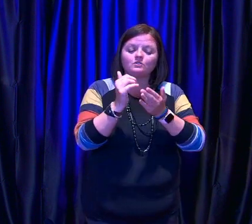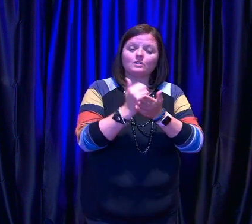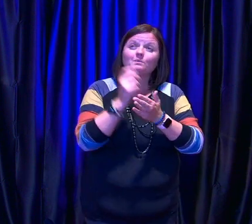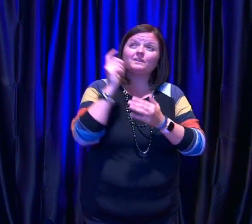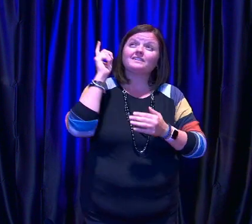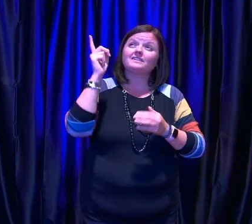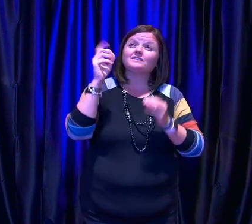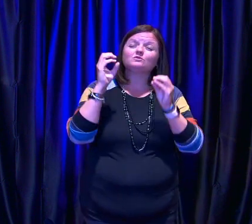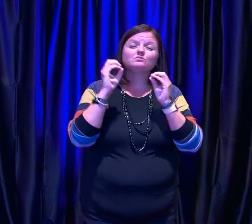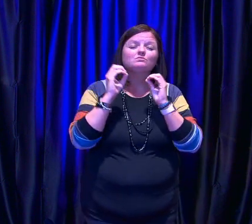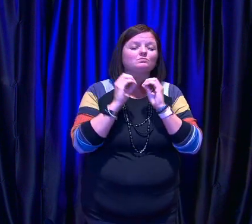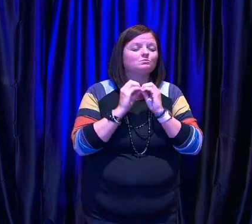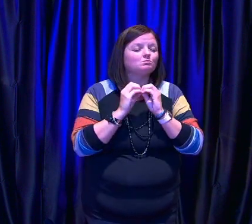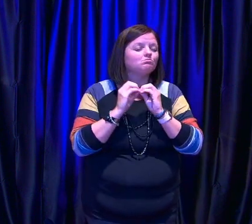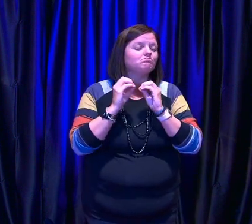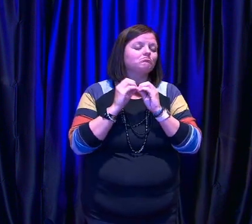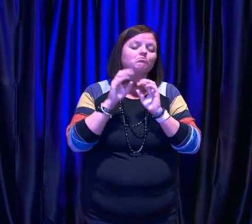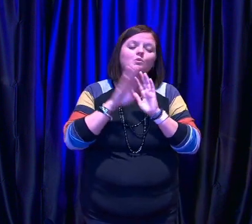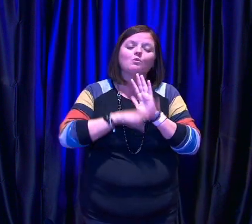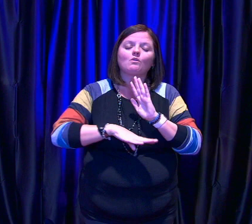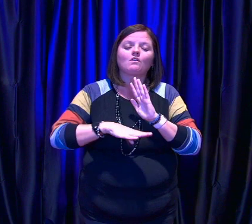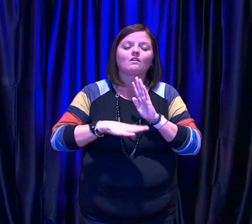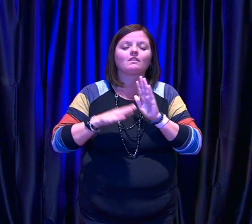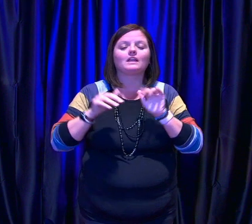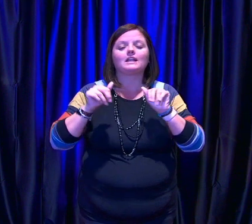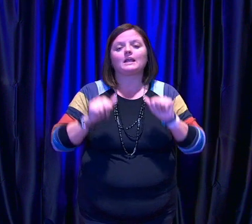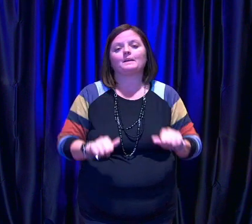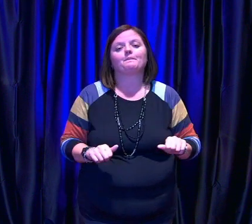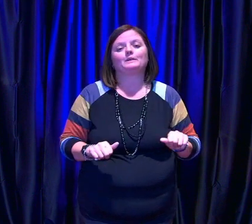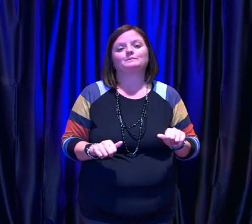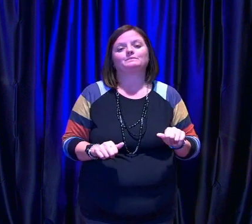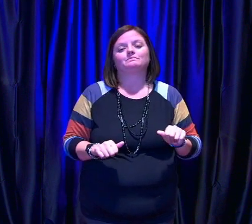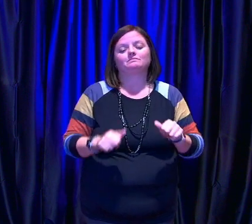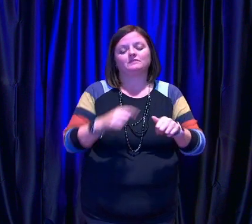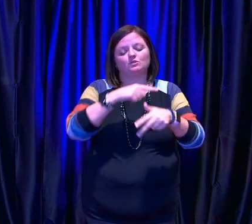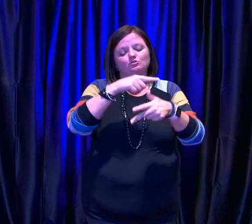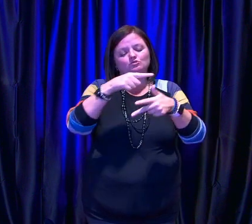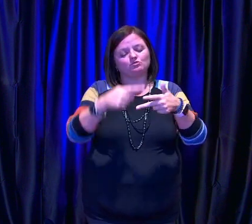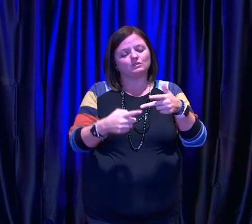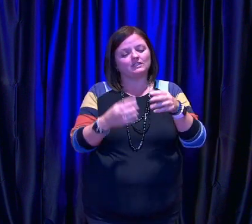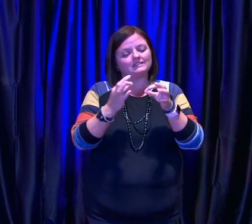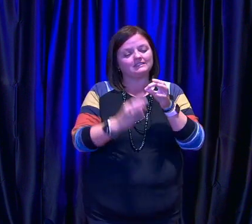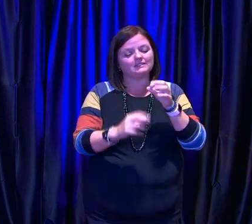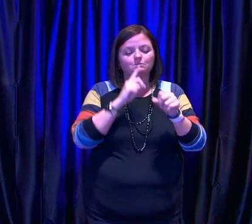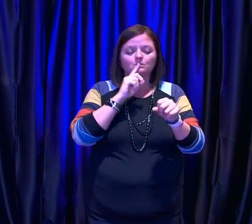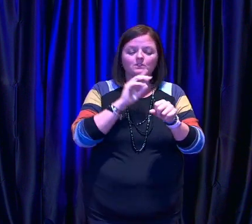more more than capable those three simple commitments a commitment to